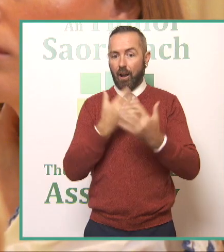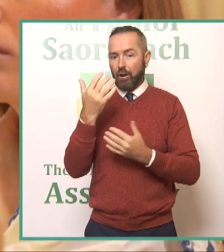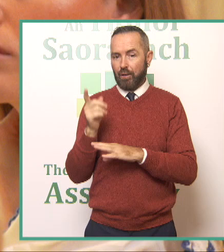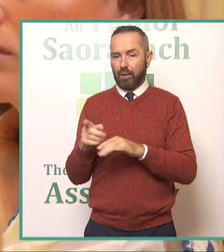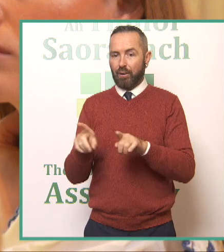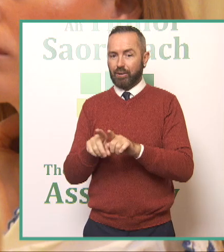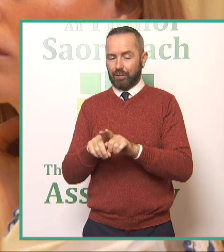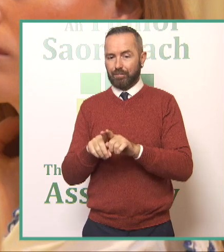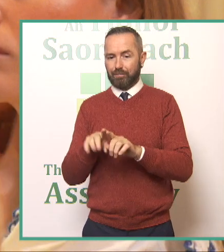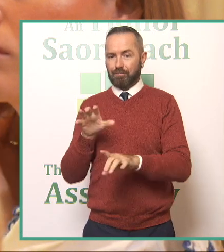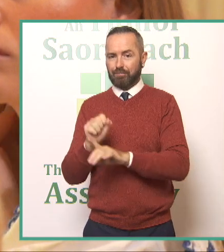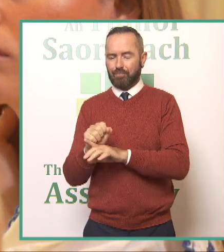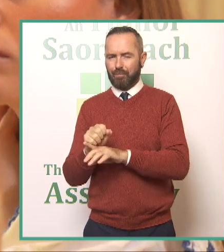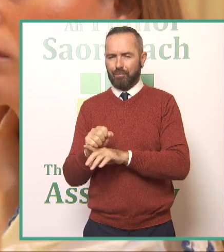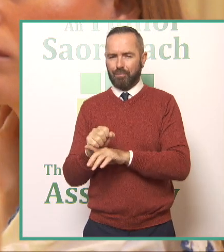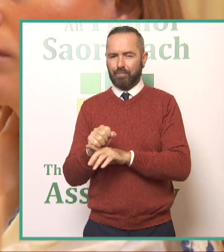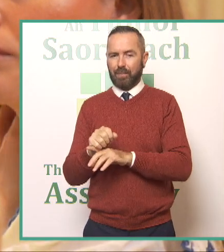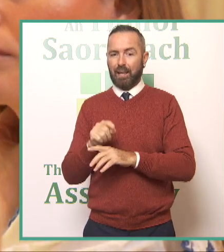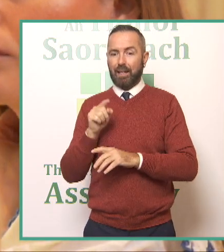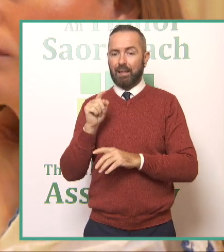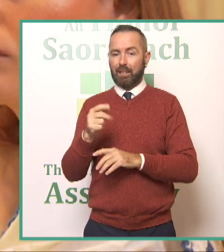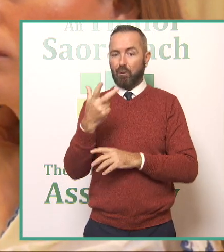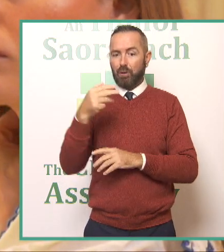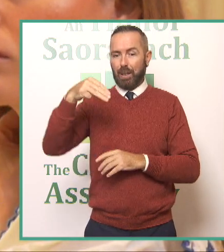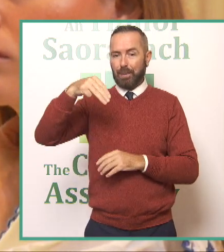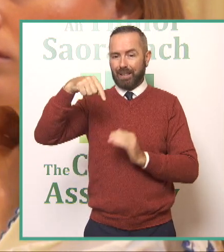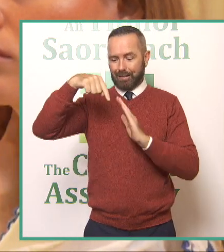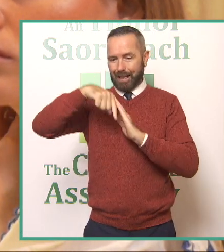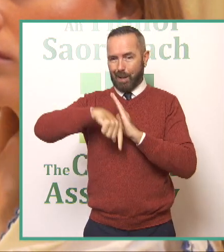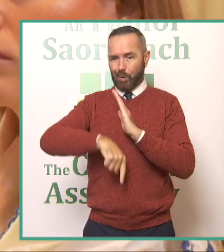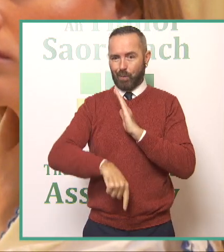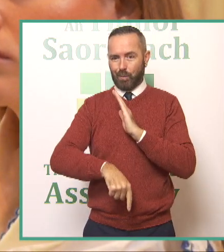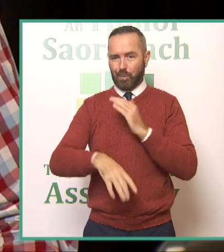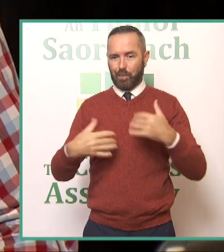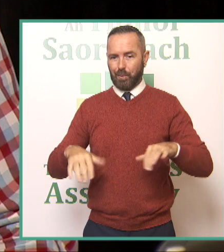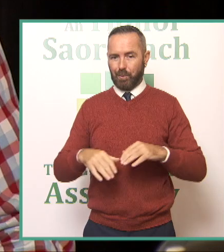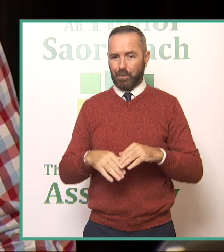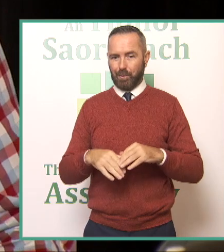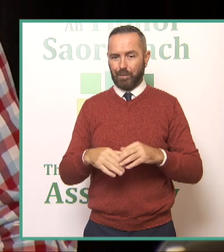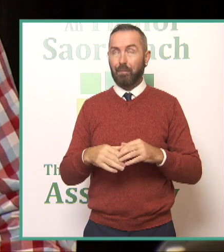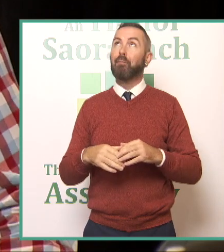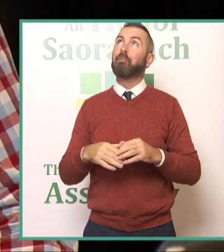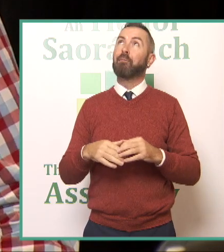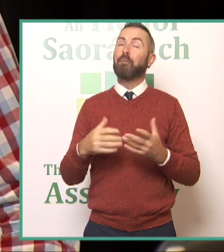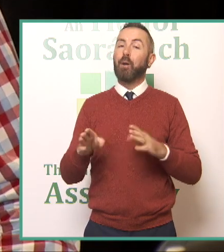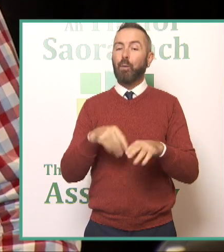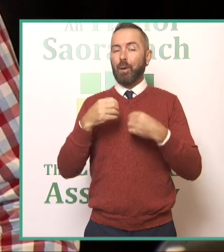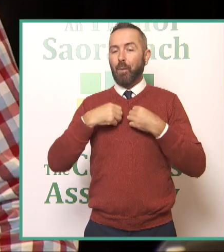And and this was three meters down in the bug. Now with our little bit of knowledge that we've gained